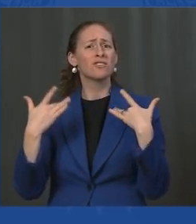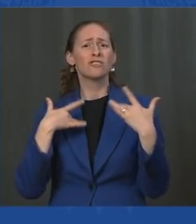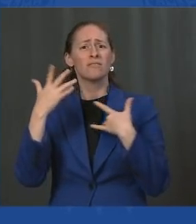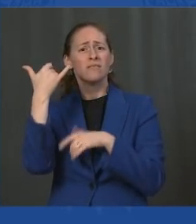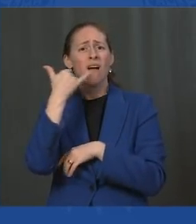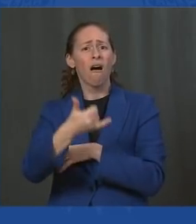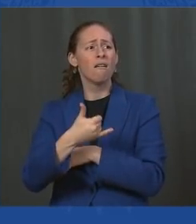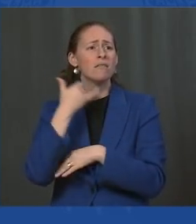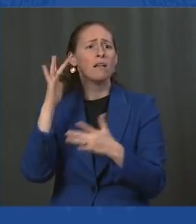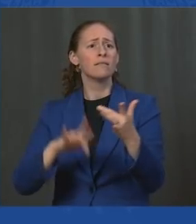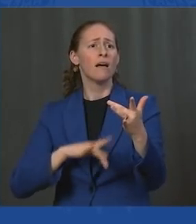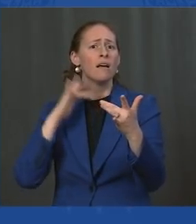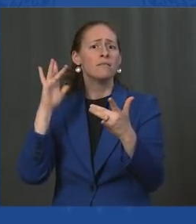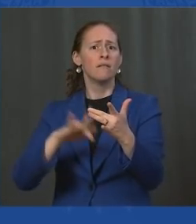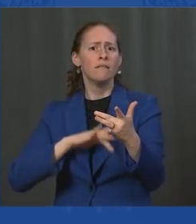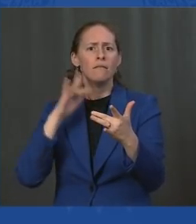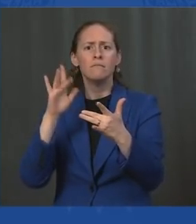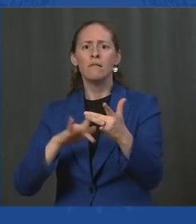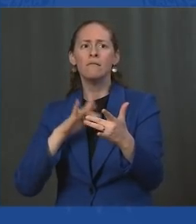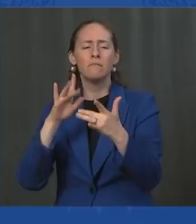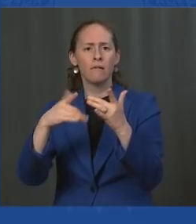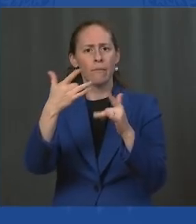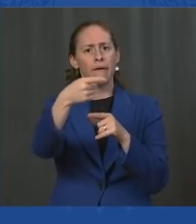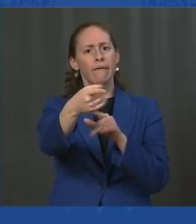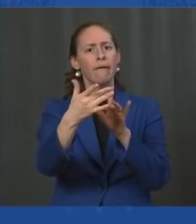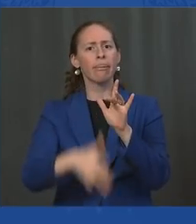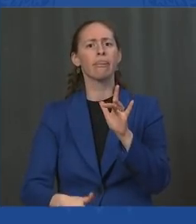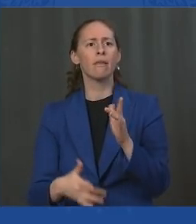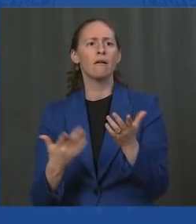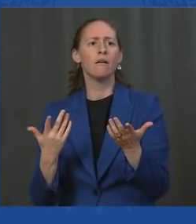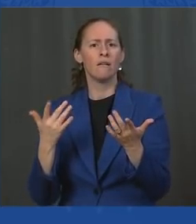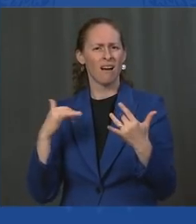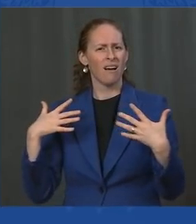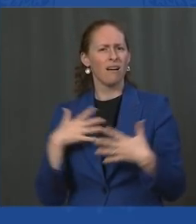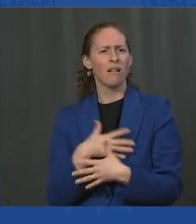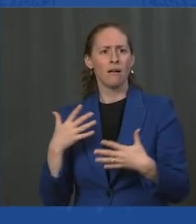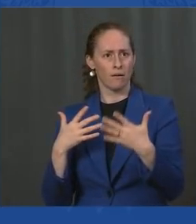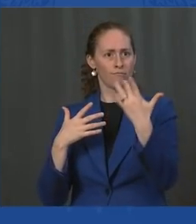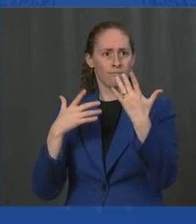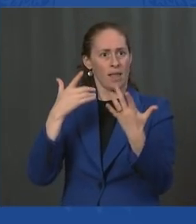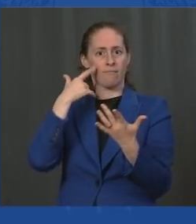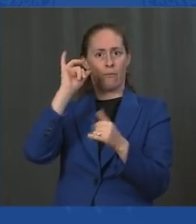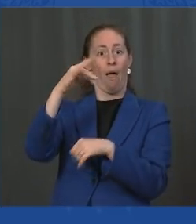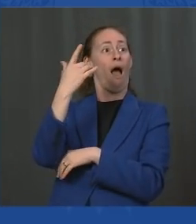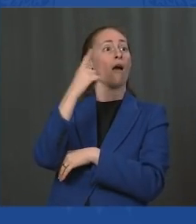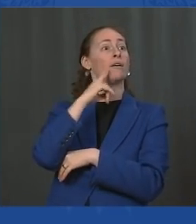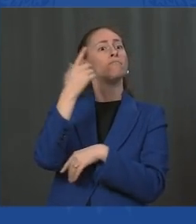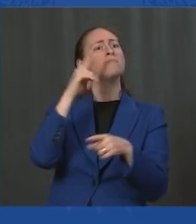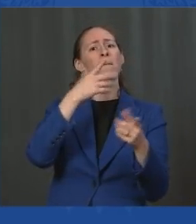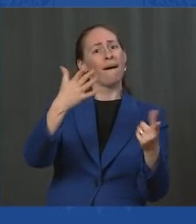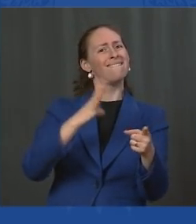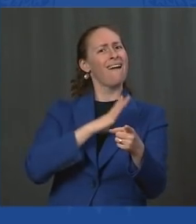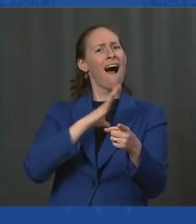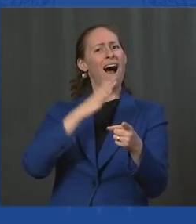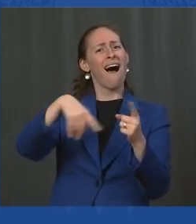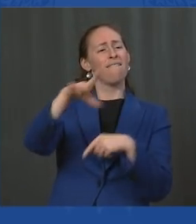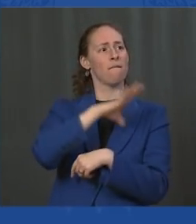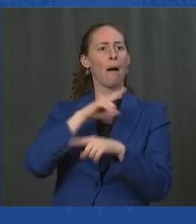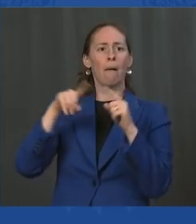of "maybe something happened," and it's just because they can't -- the cellphone is not working. Think of the millions of people reaching out for help.